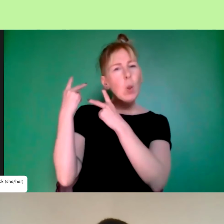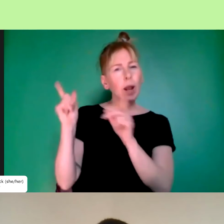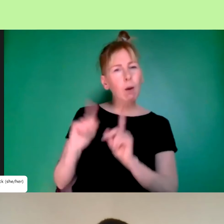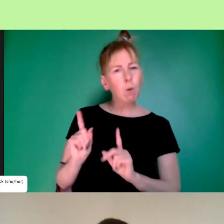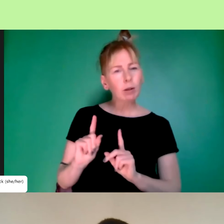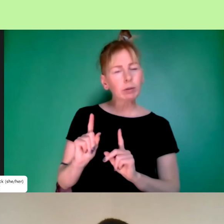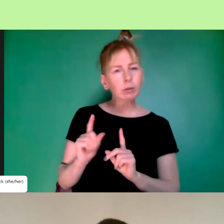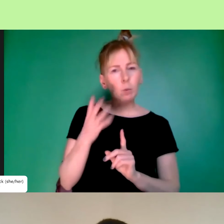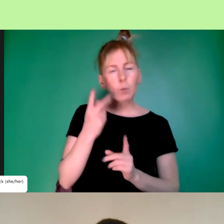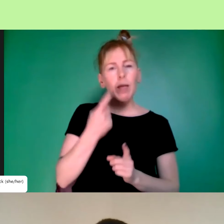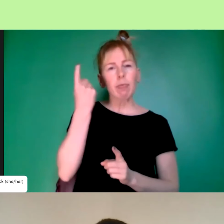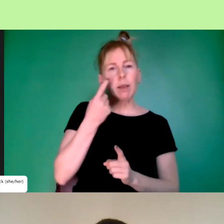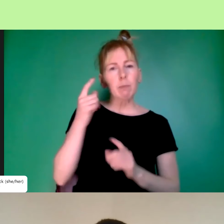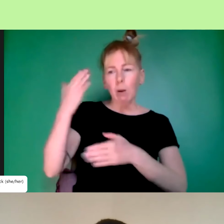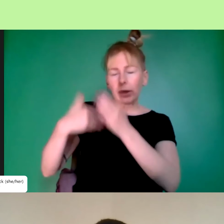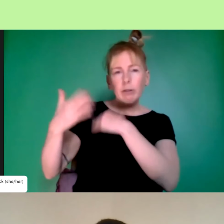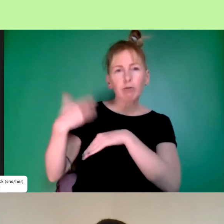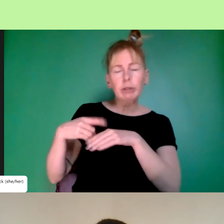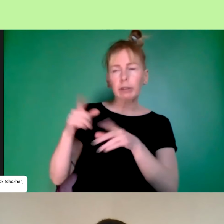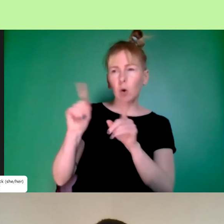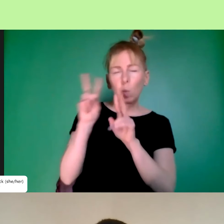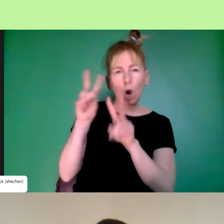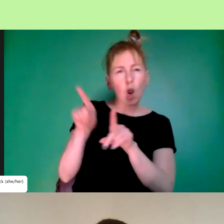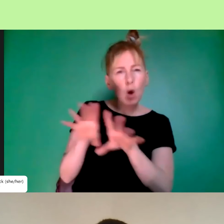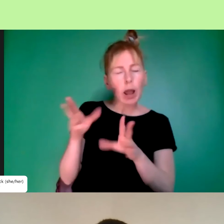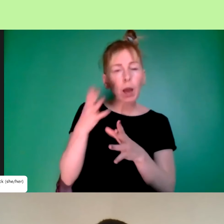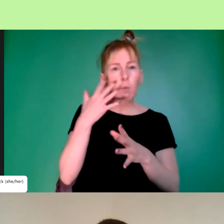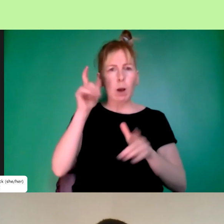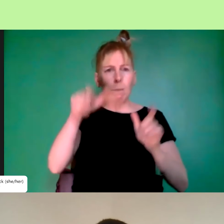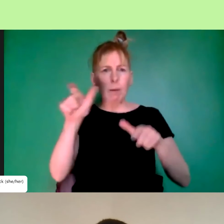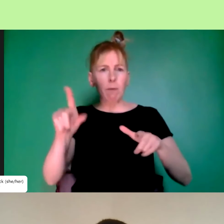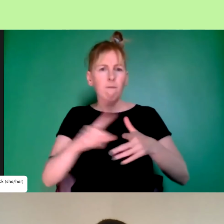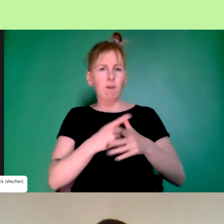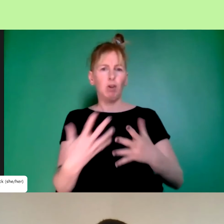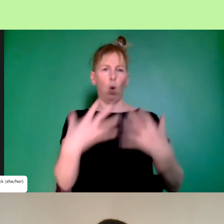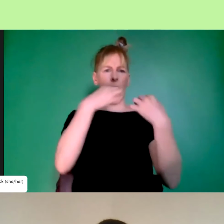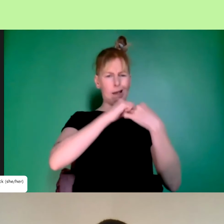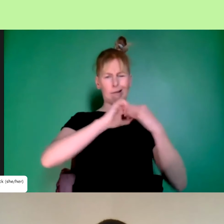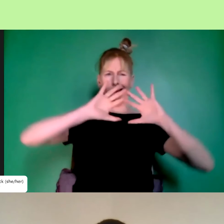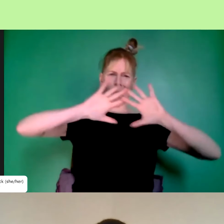not a coloniser, you know, that you are the centre, you know, and in a practical sense